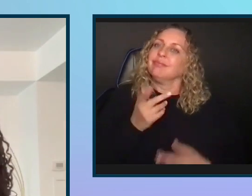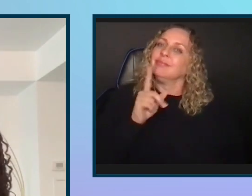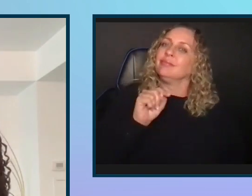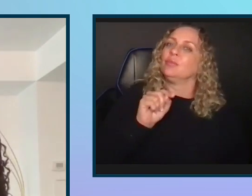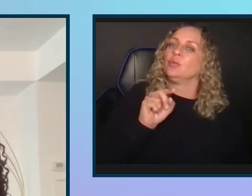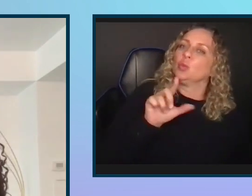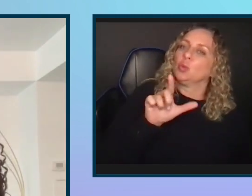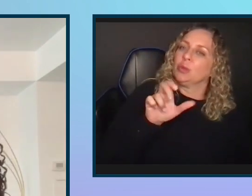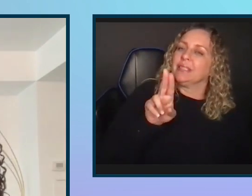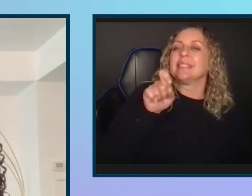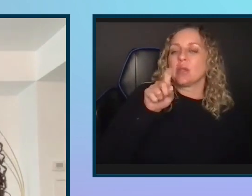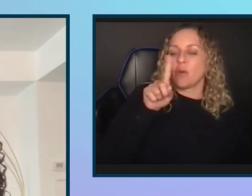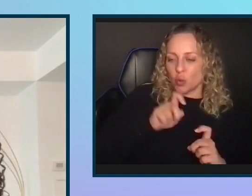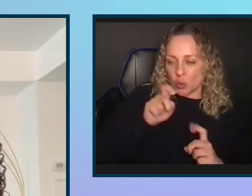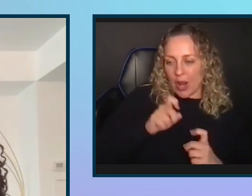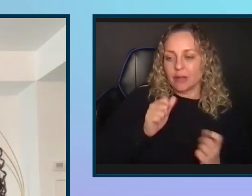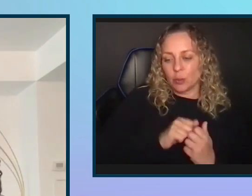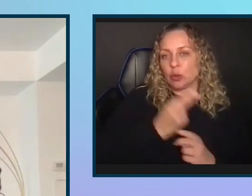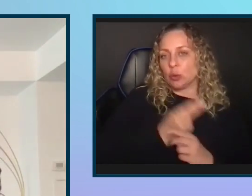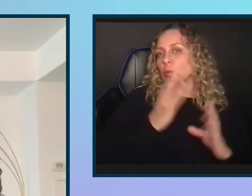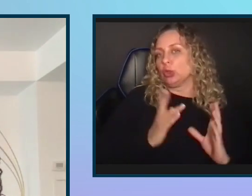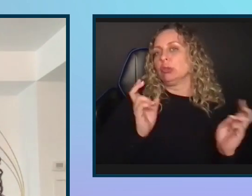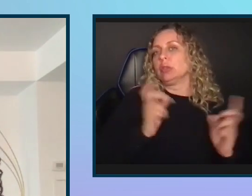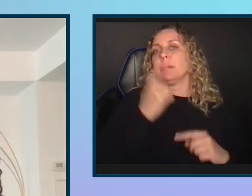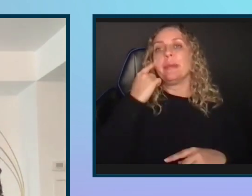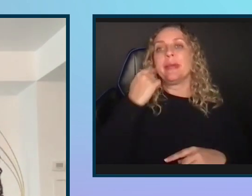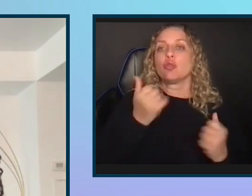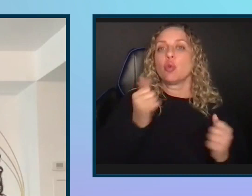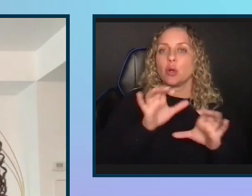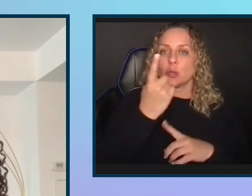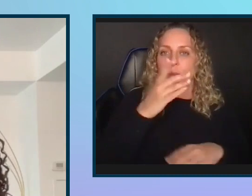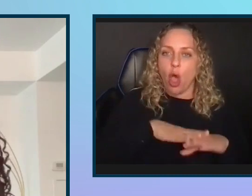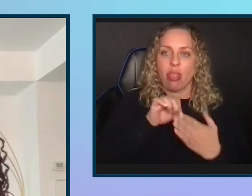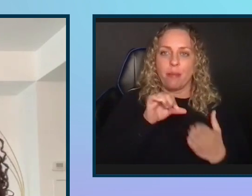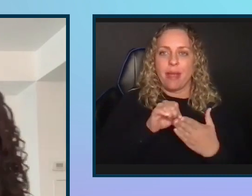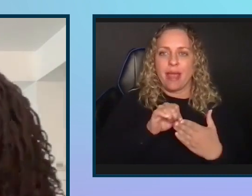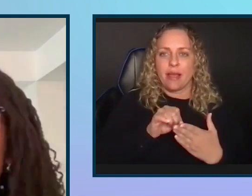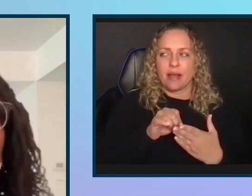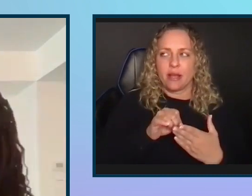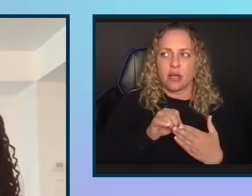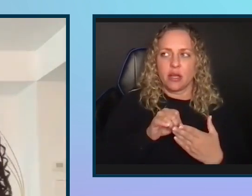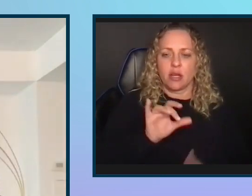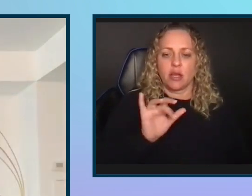there's often scenarios where some, they're trying to do something on a page, but they don't know why they're not able to. So like scrolling through the page,